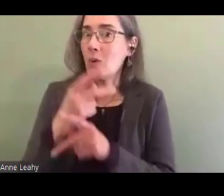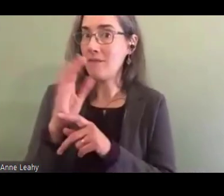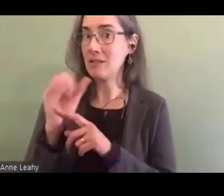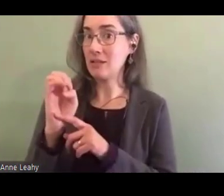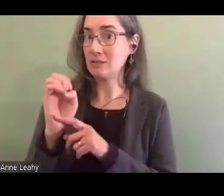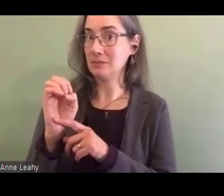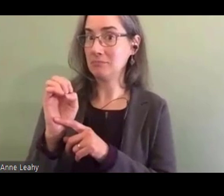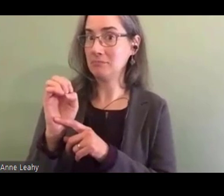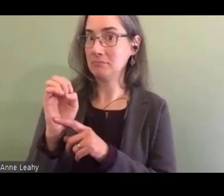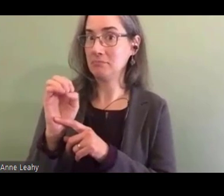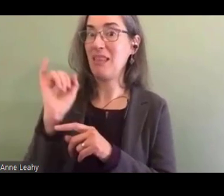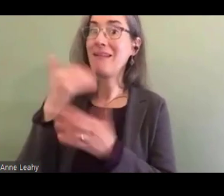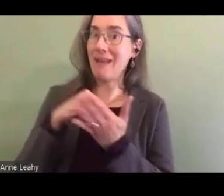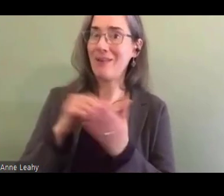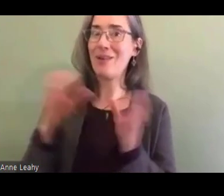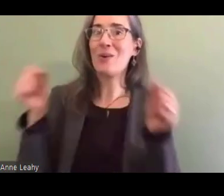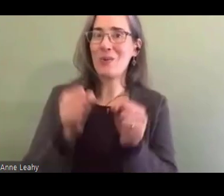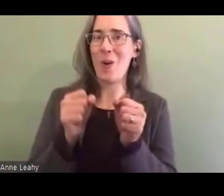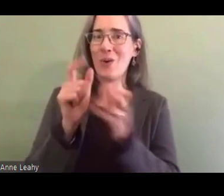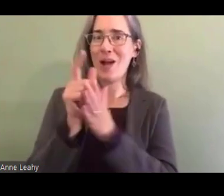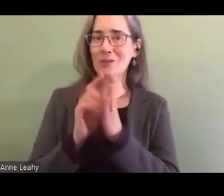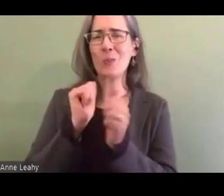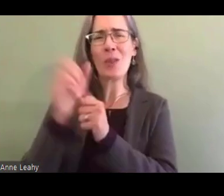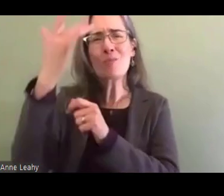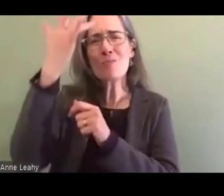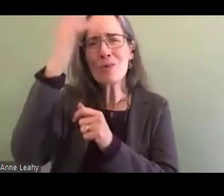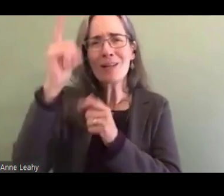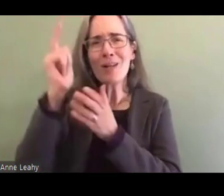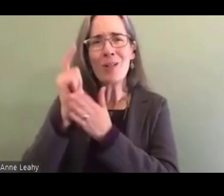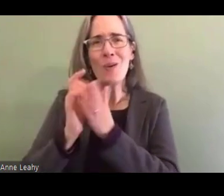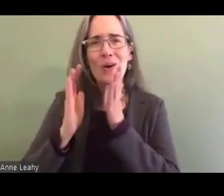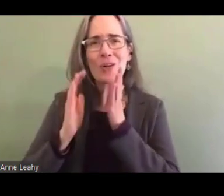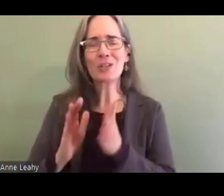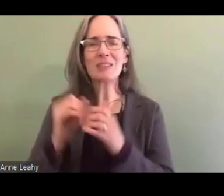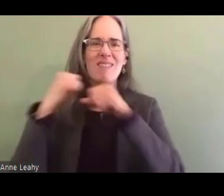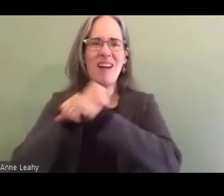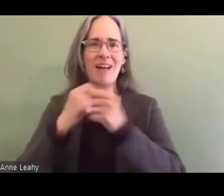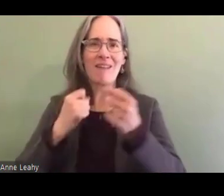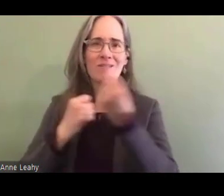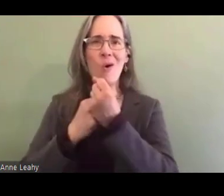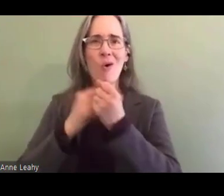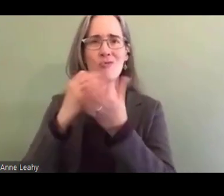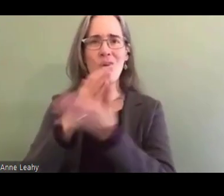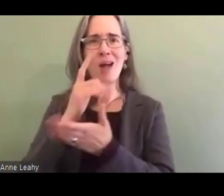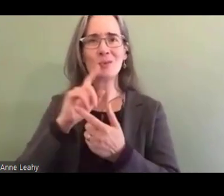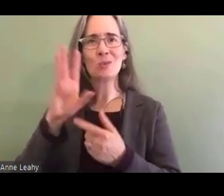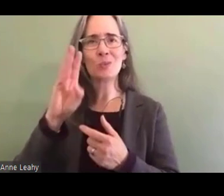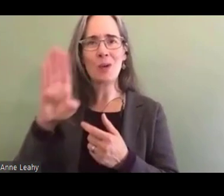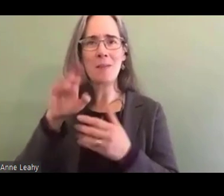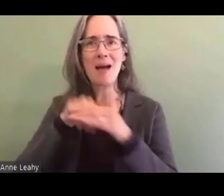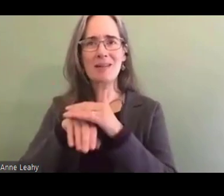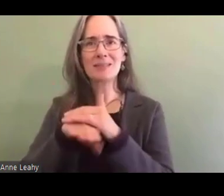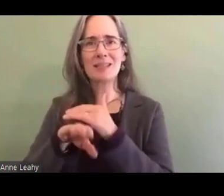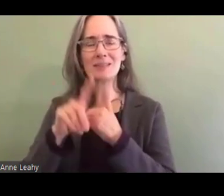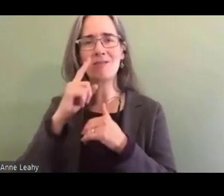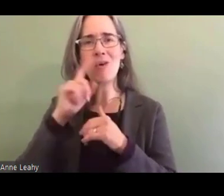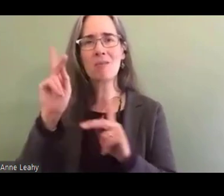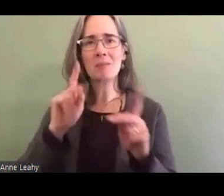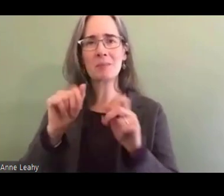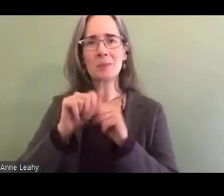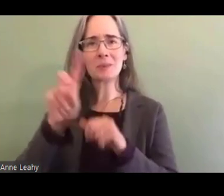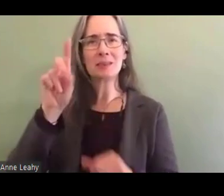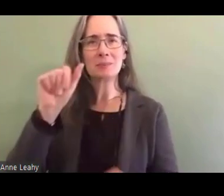Again co-counsel with brilliant lawyers fighting for the right to web access for individuals with disabilities.